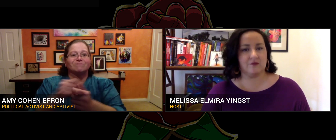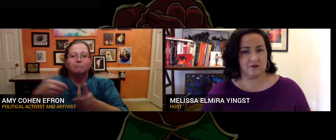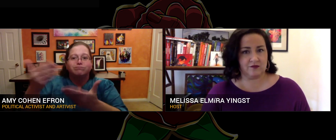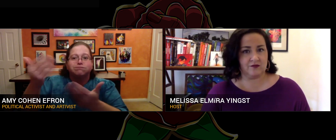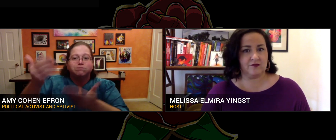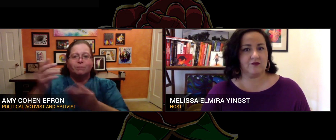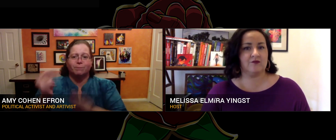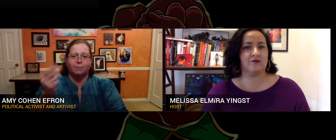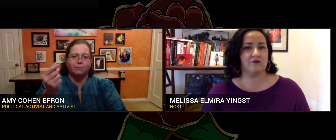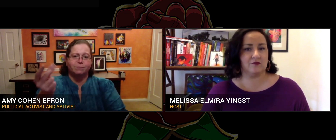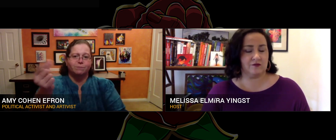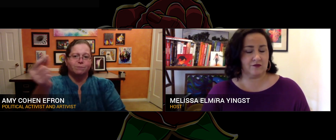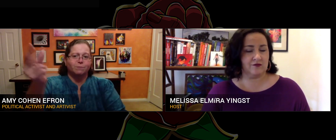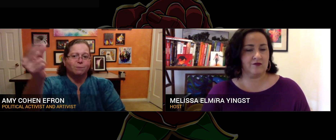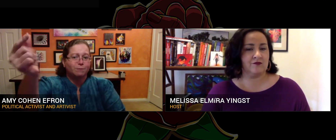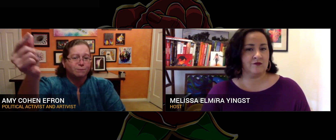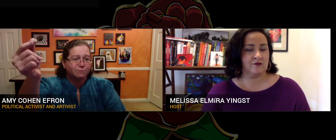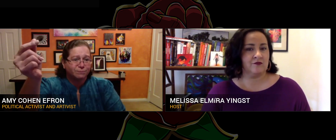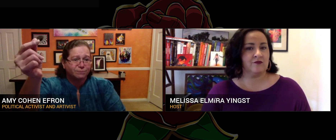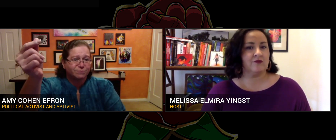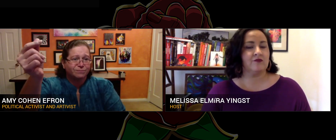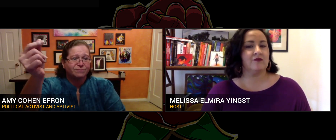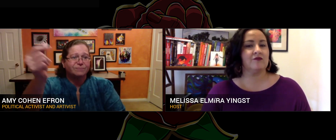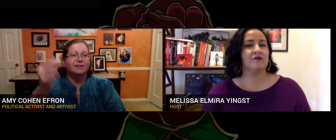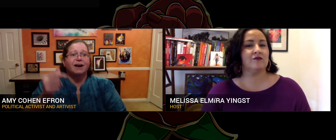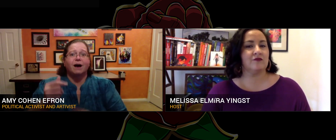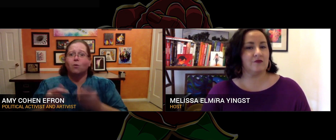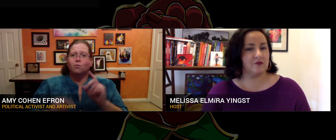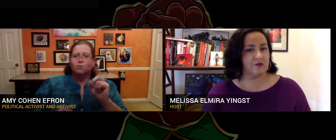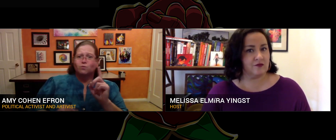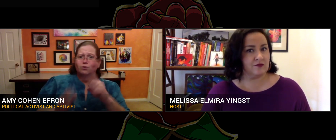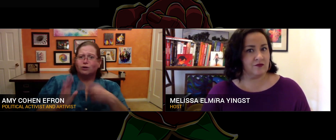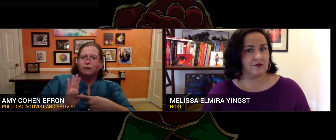them with immediate proposals to hurry them to the President. But what about the Democrat representatives?